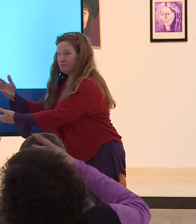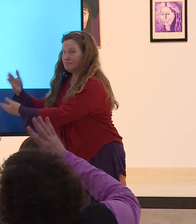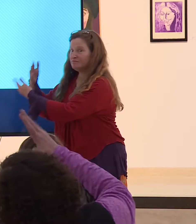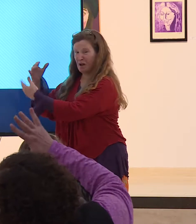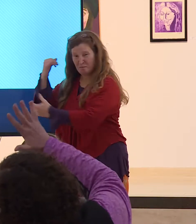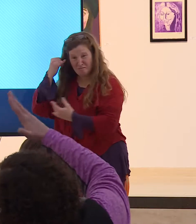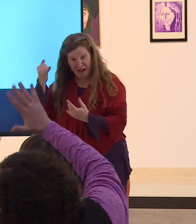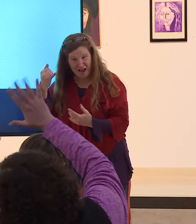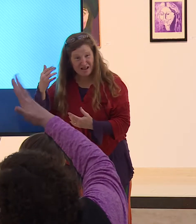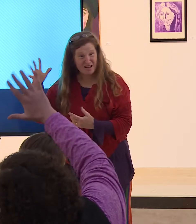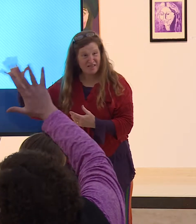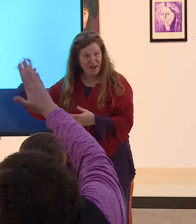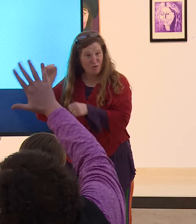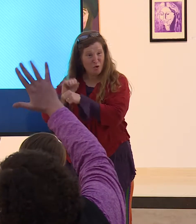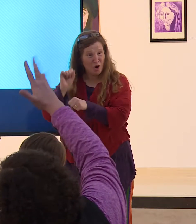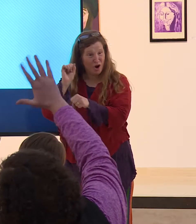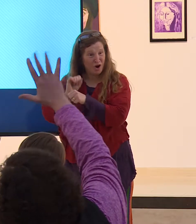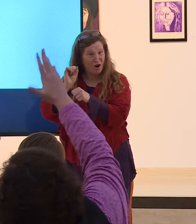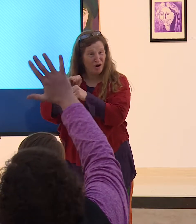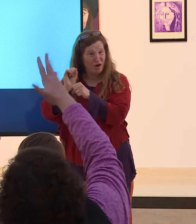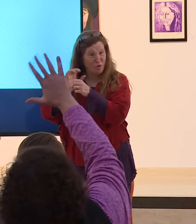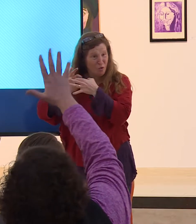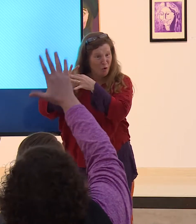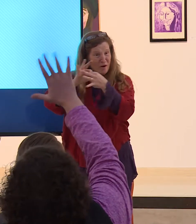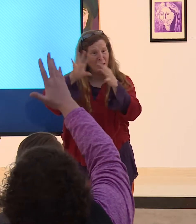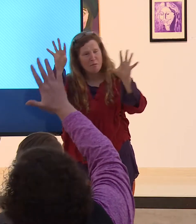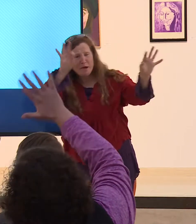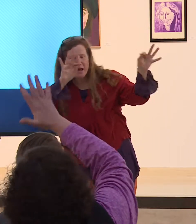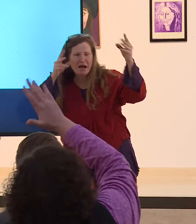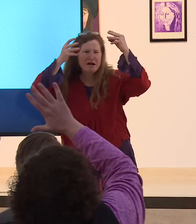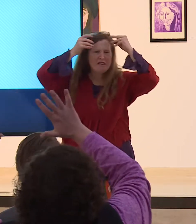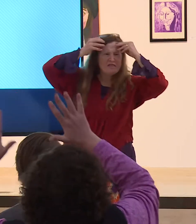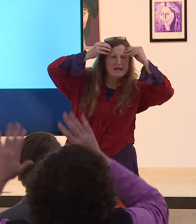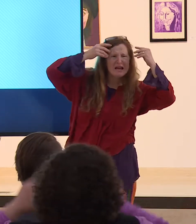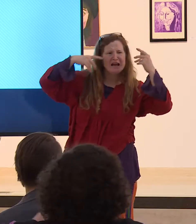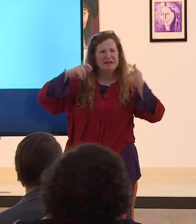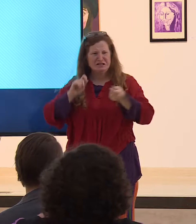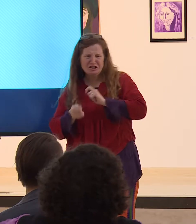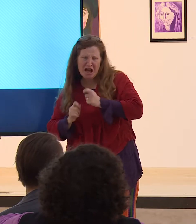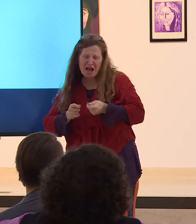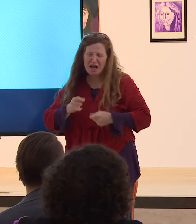Patti Durr: Thank you so much to Nancy Rourke. Can you imagine how much work and thought has gone